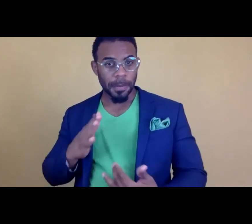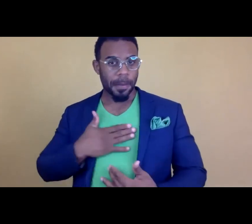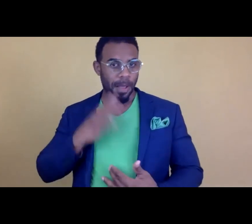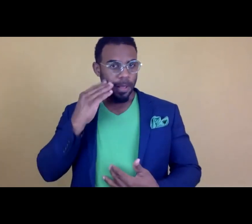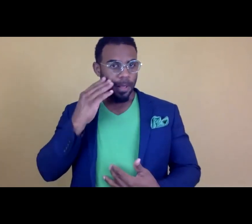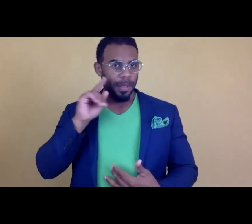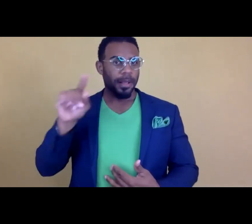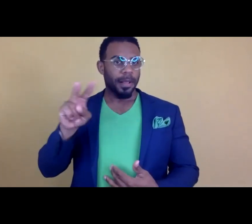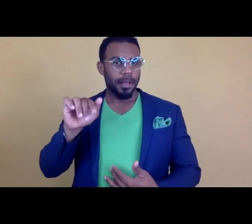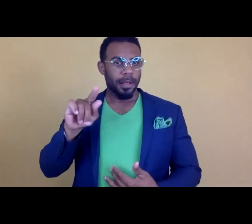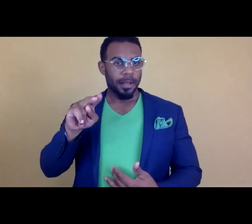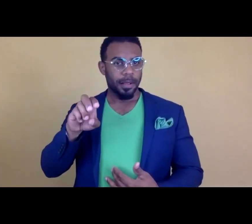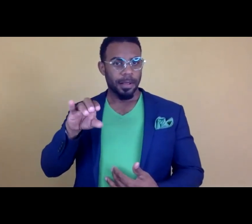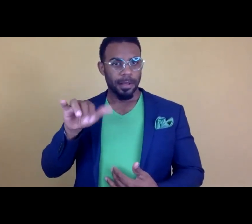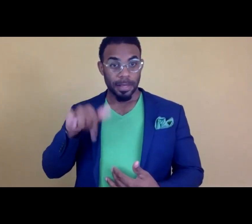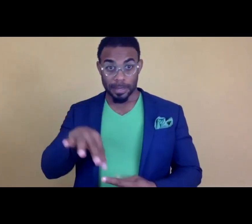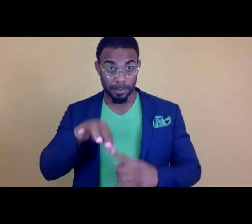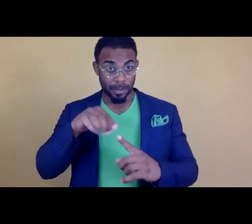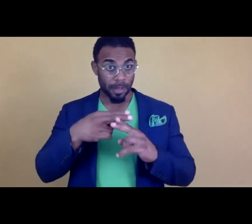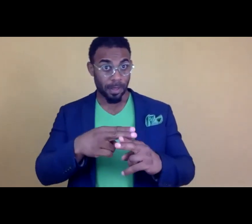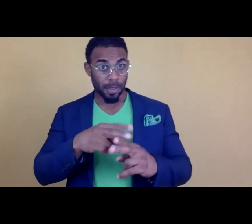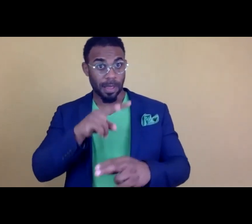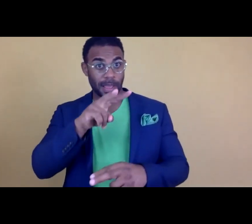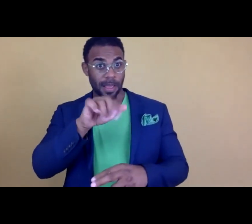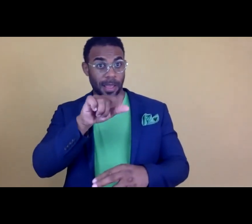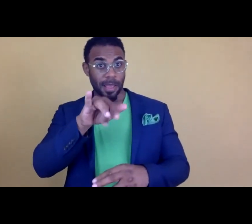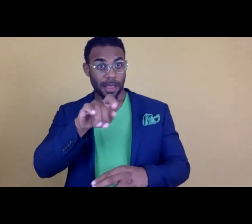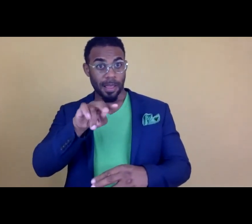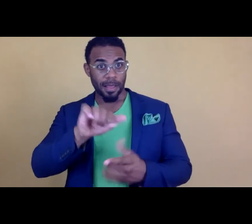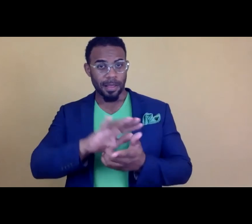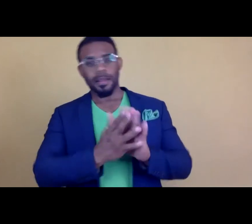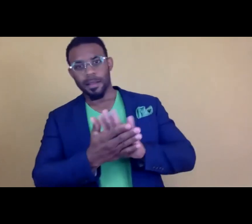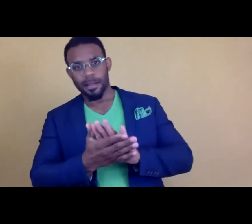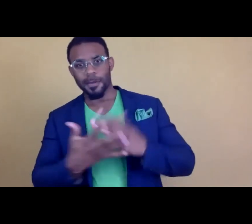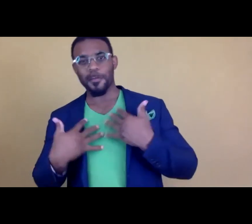This particular one is called Valiente and that translates to "brave."